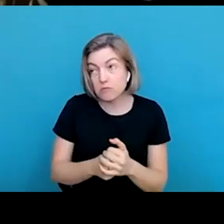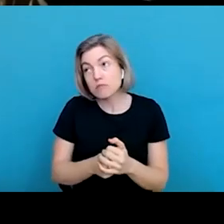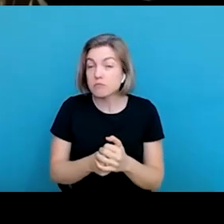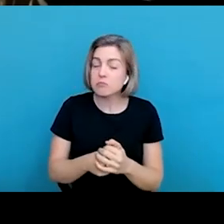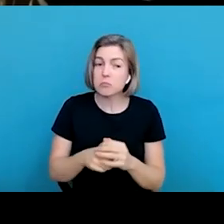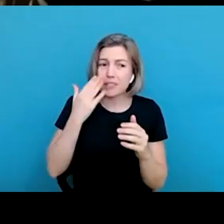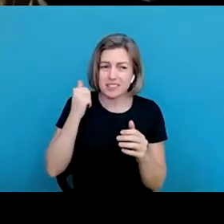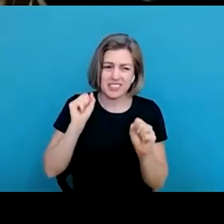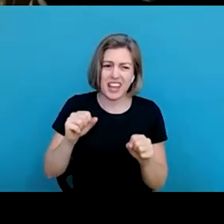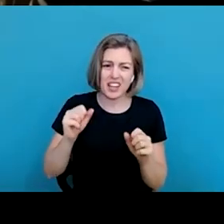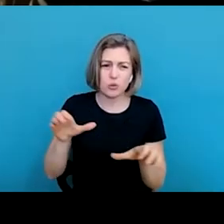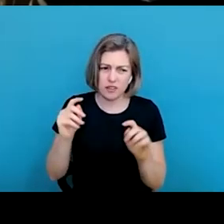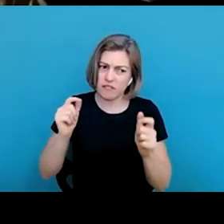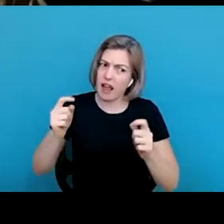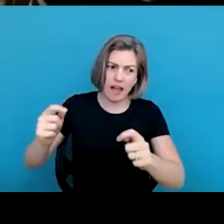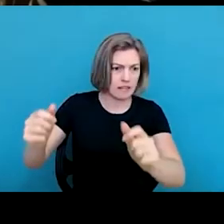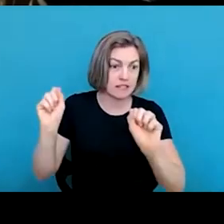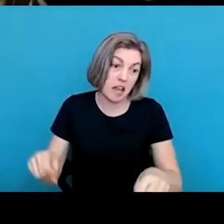CHRISTINE HEMPHILL: